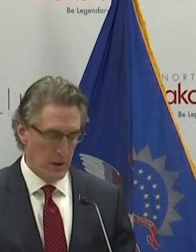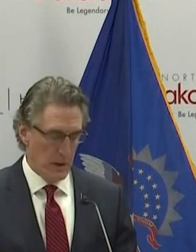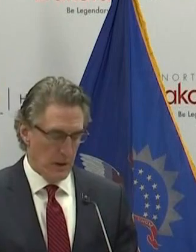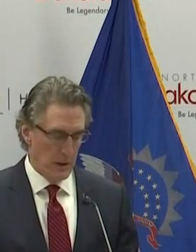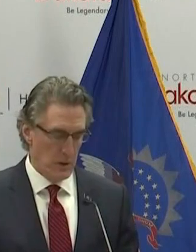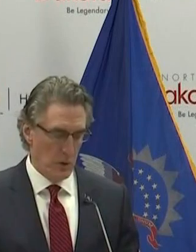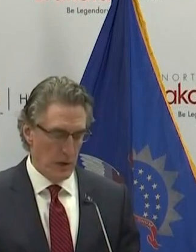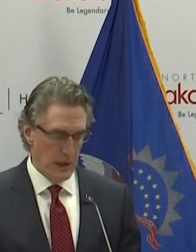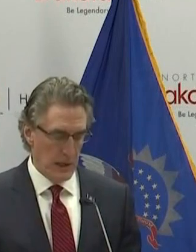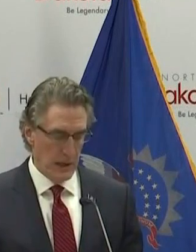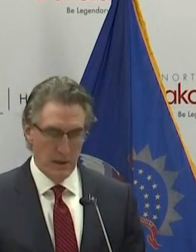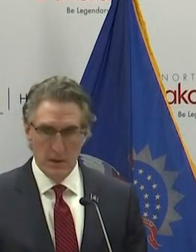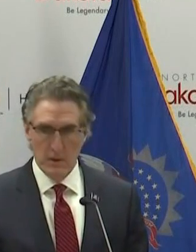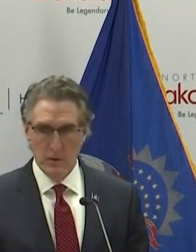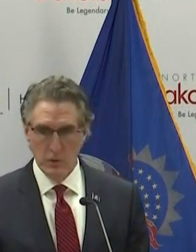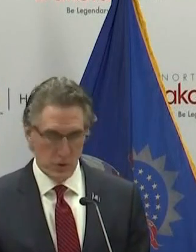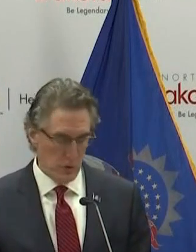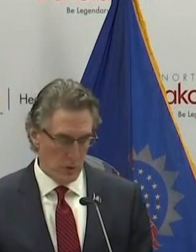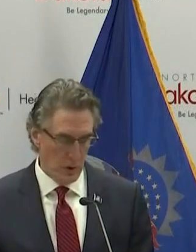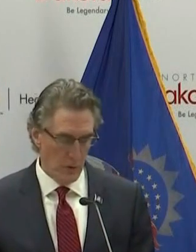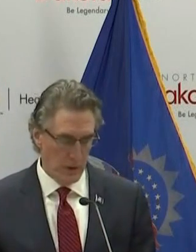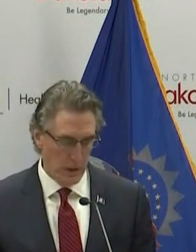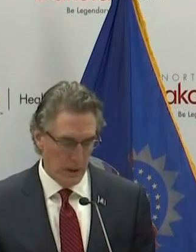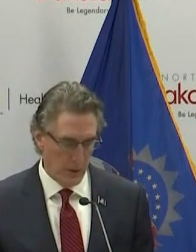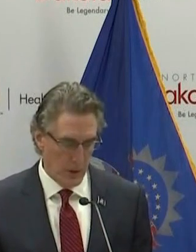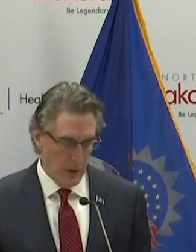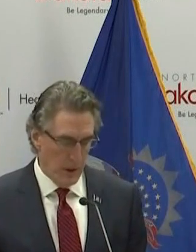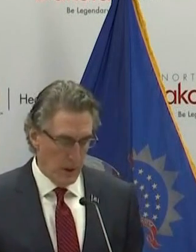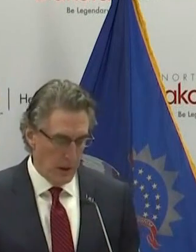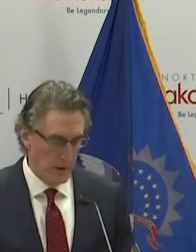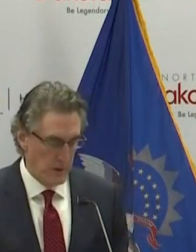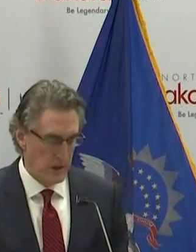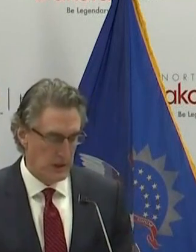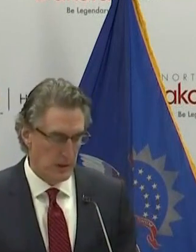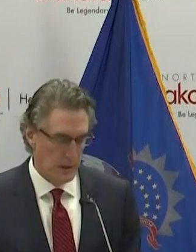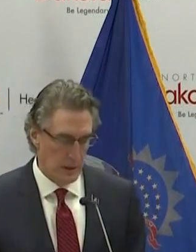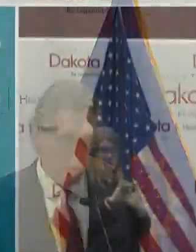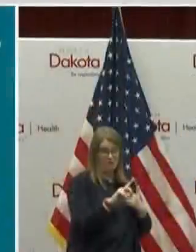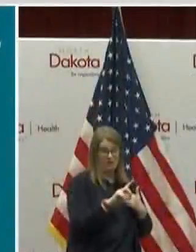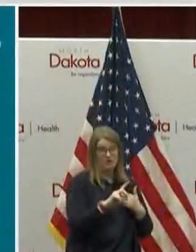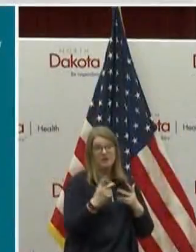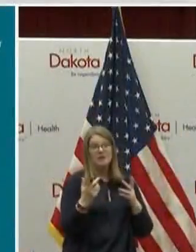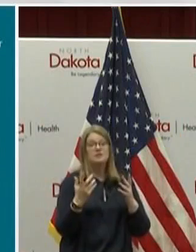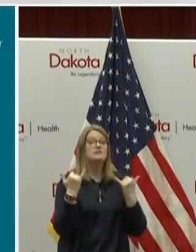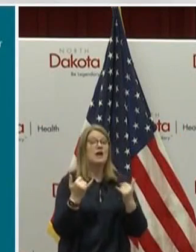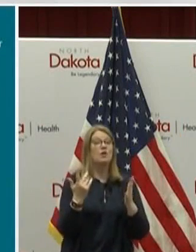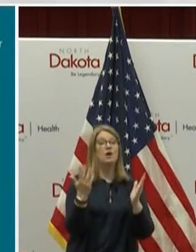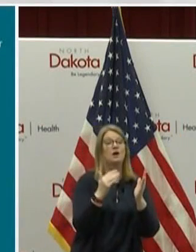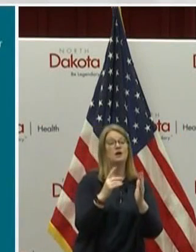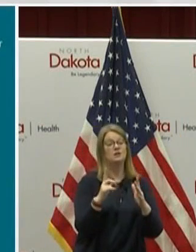NORTH DAKOTA. MUCH HIGHER THAN WE WANT IT TO BE.